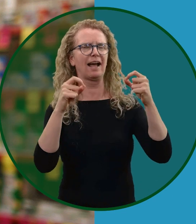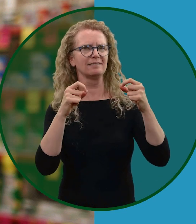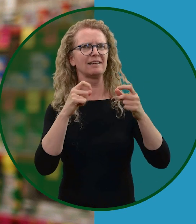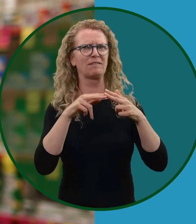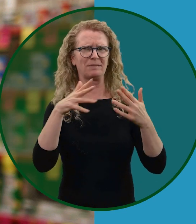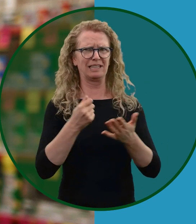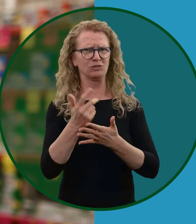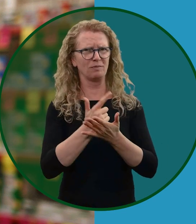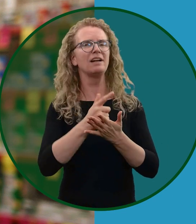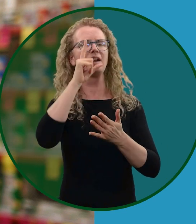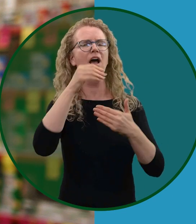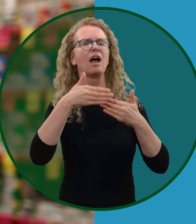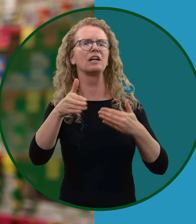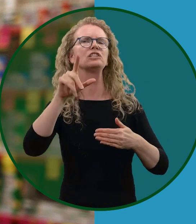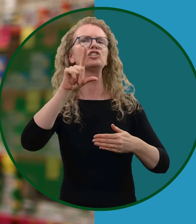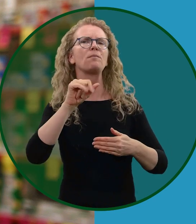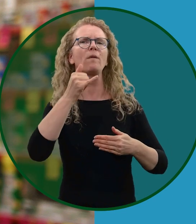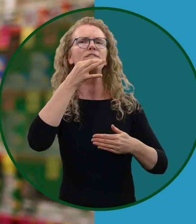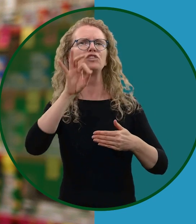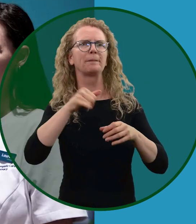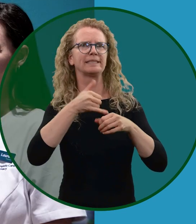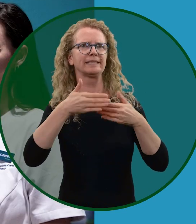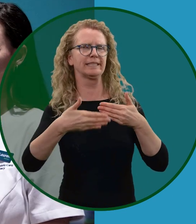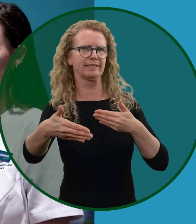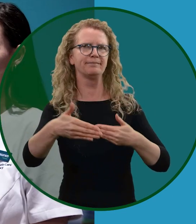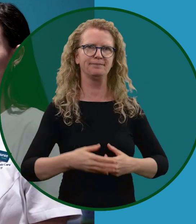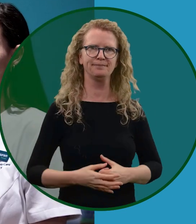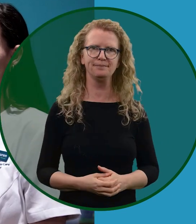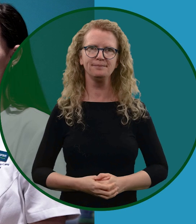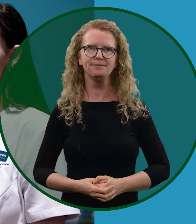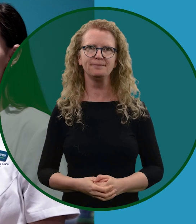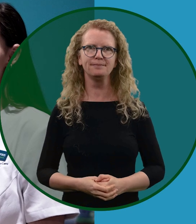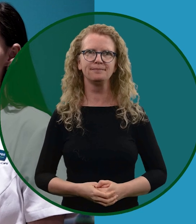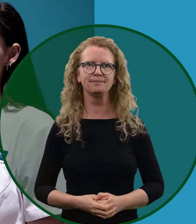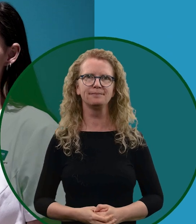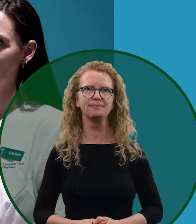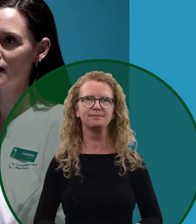may be eligible for a Safety Net Card, which makes medicines even cheaper or free.